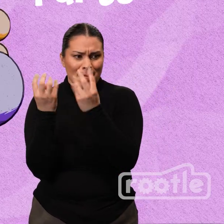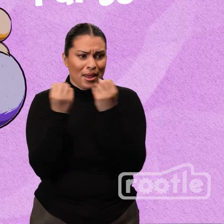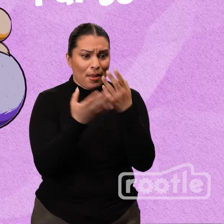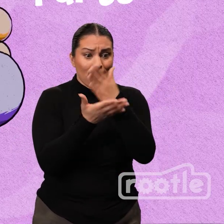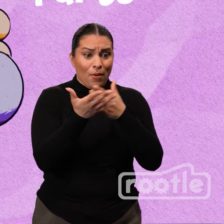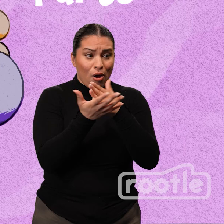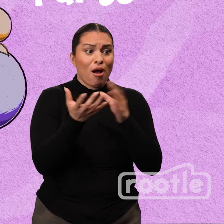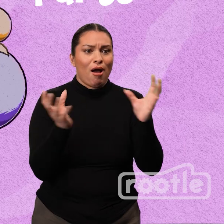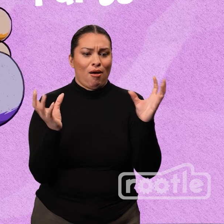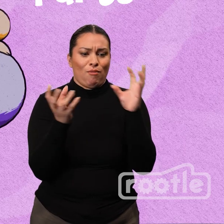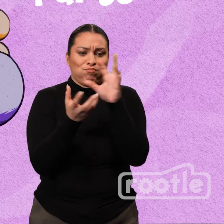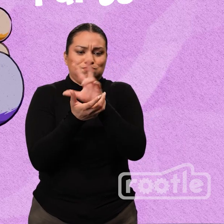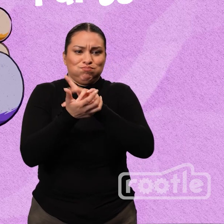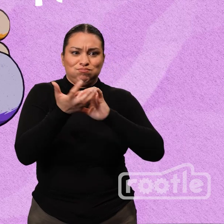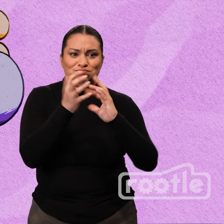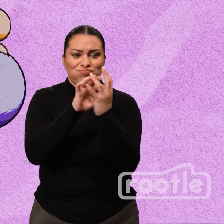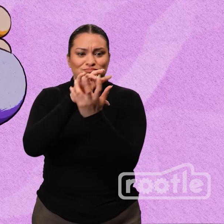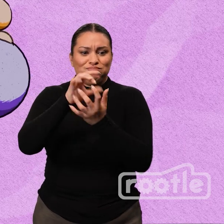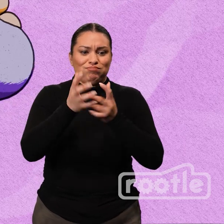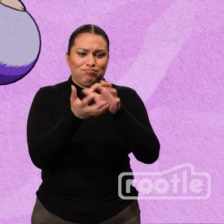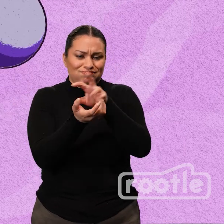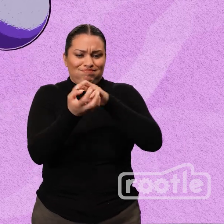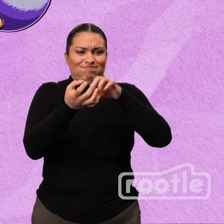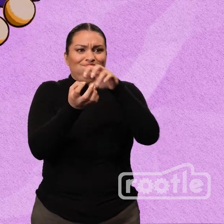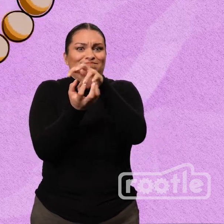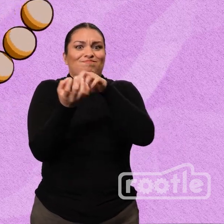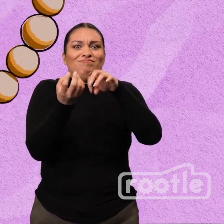that are joined together to form these long chains.